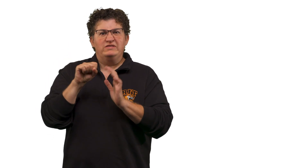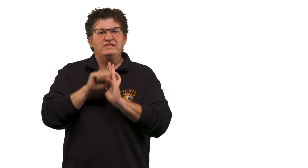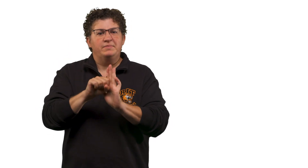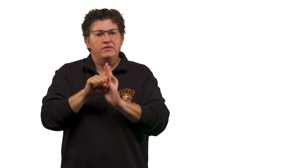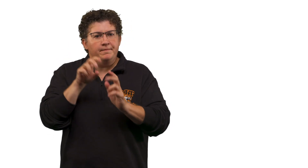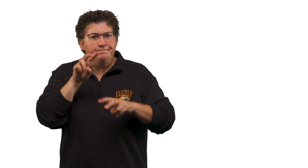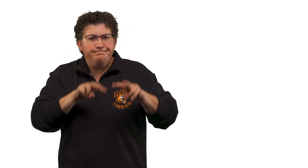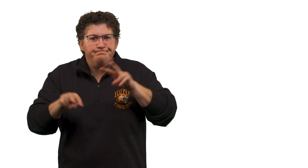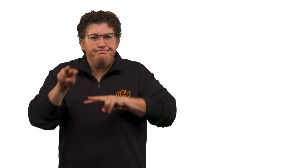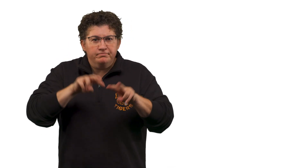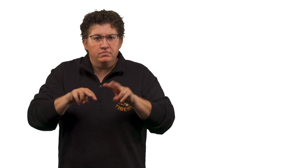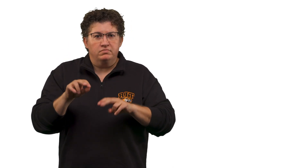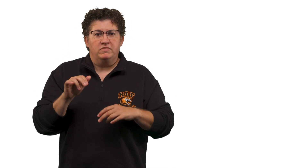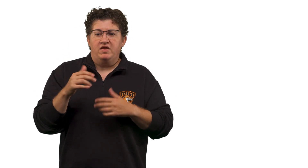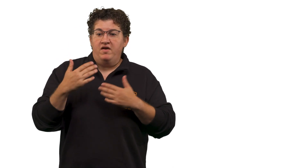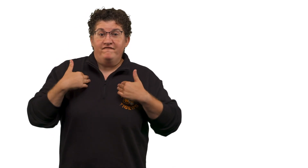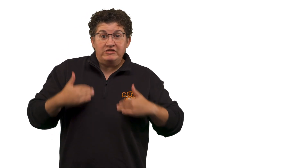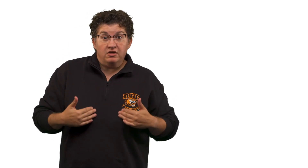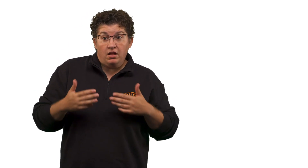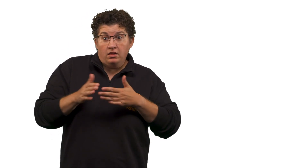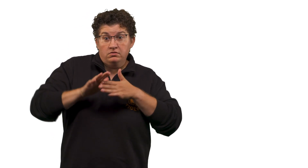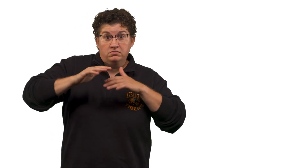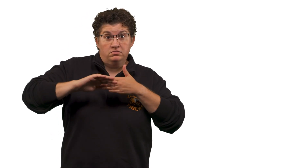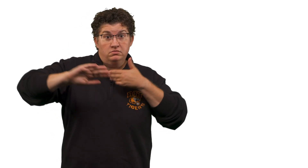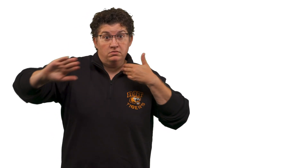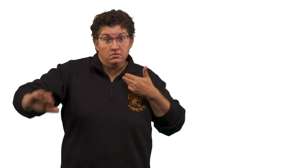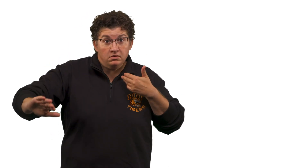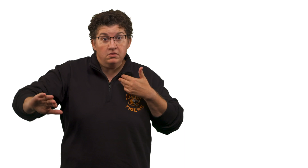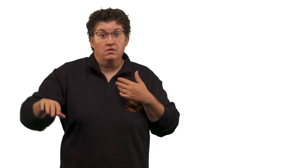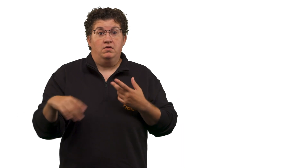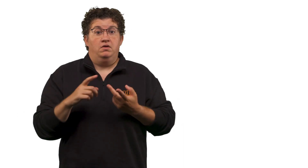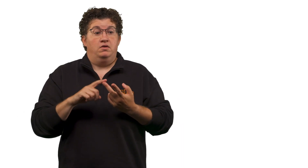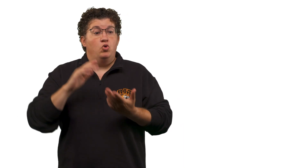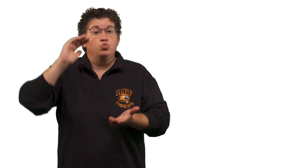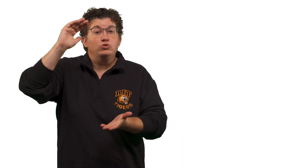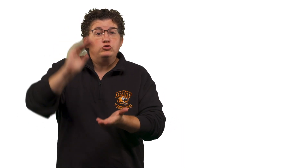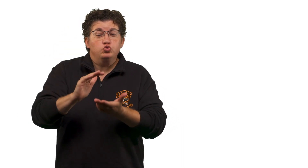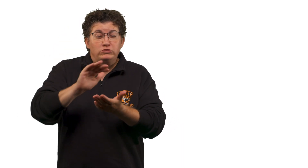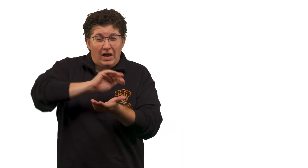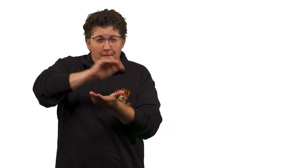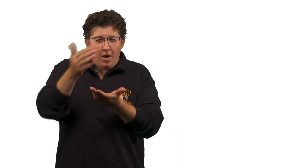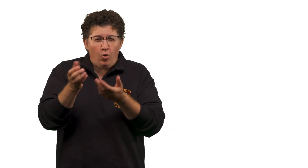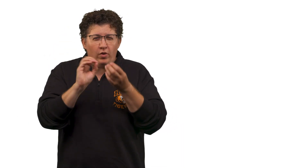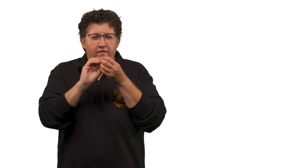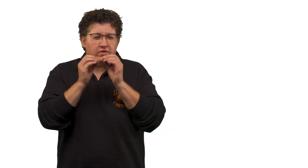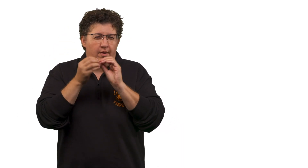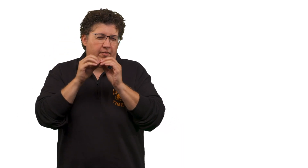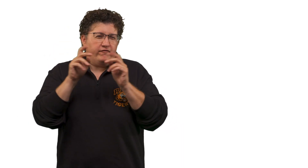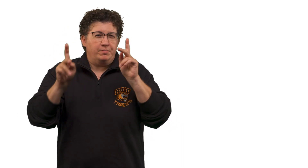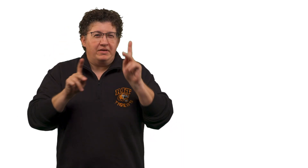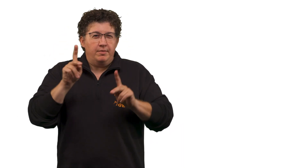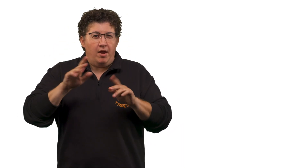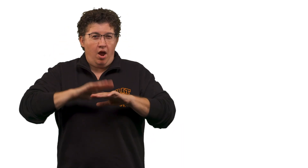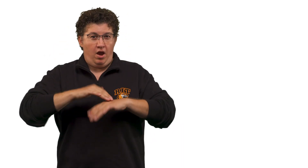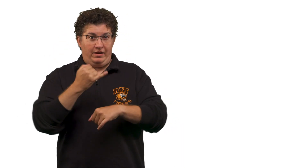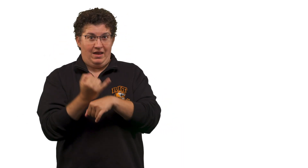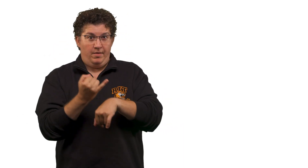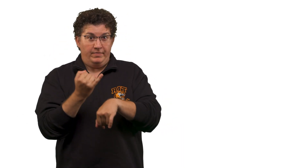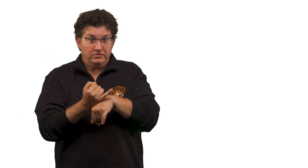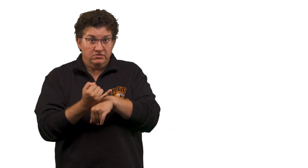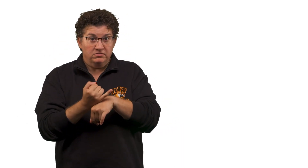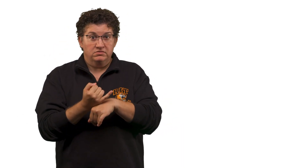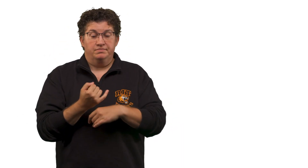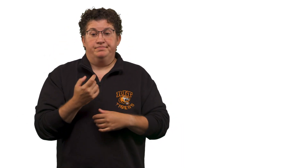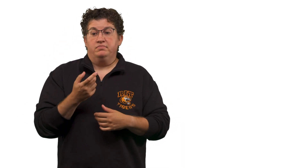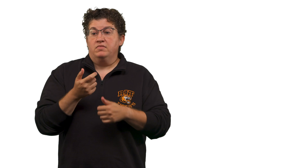safe, and include symptom monitoring, physical distancing, reducing the density of individuals